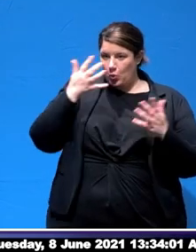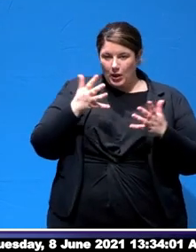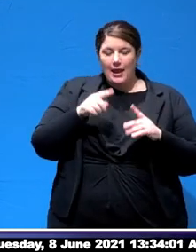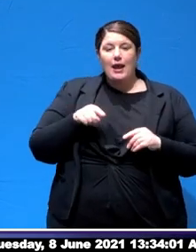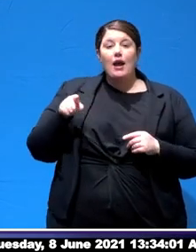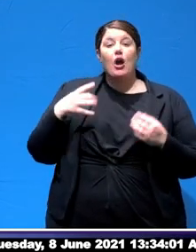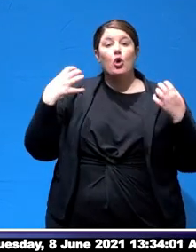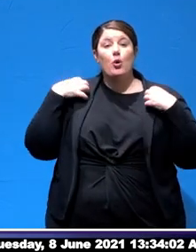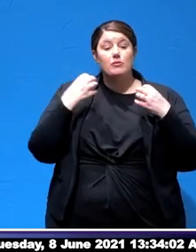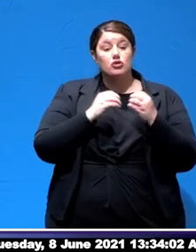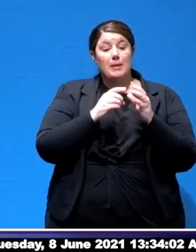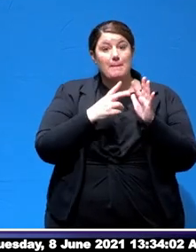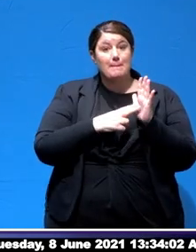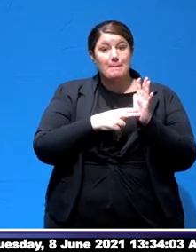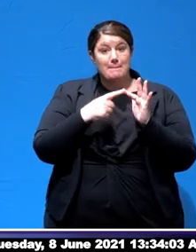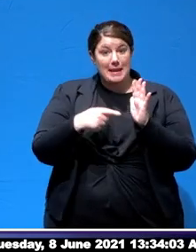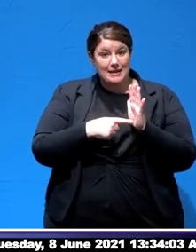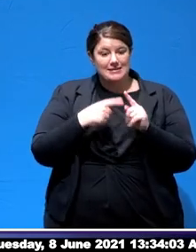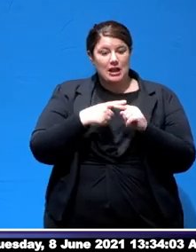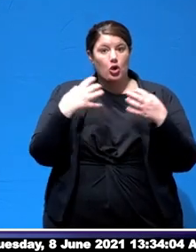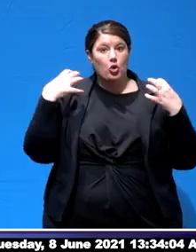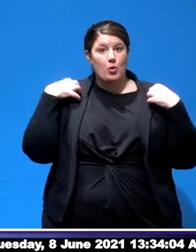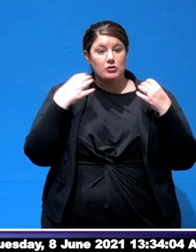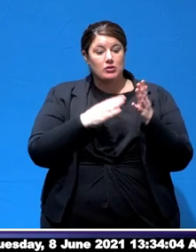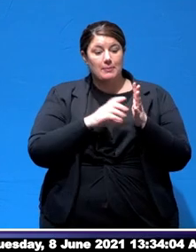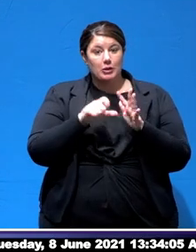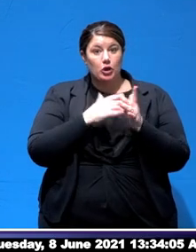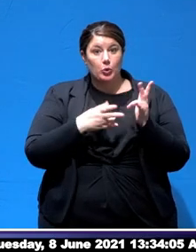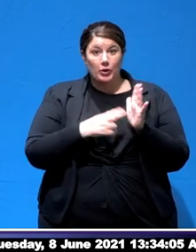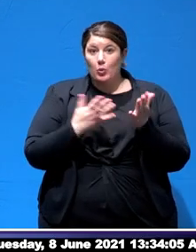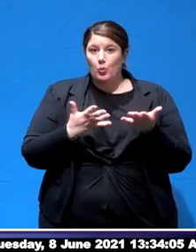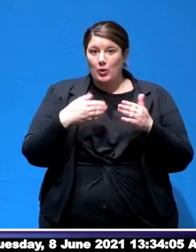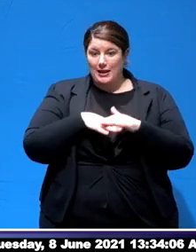Commissioner Bennett and Commissioner McEwin are in the hearing room in